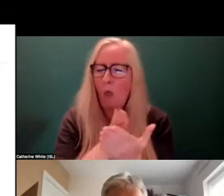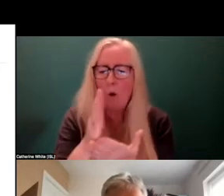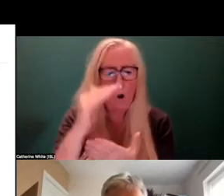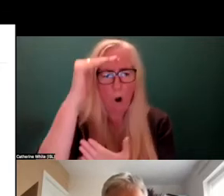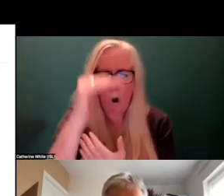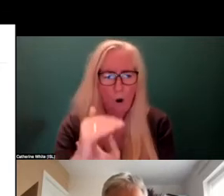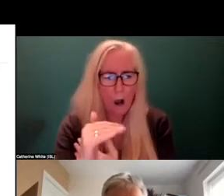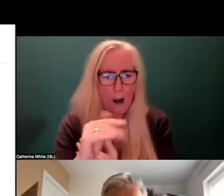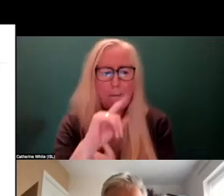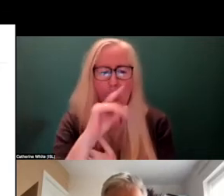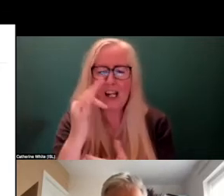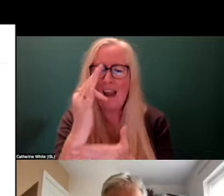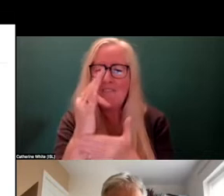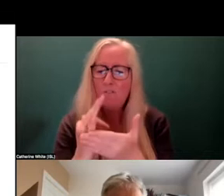I'm not going to go through them all here.